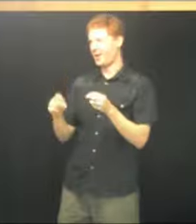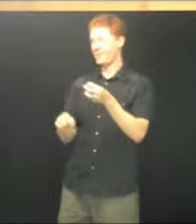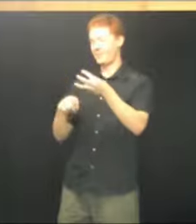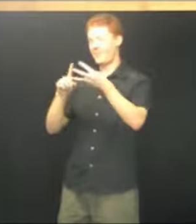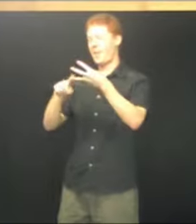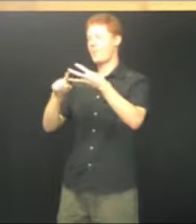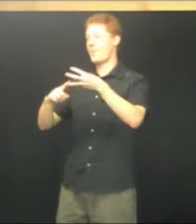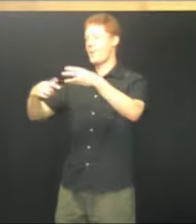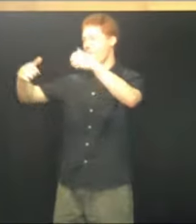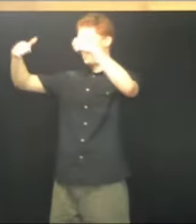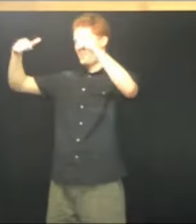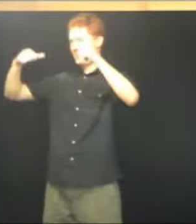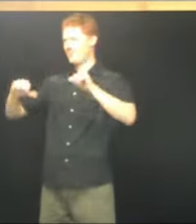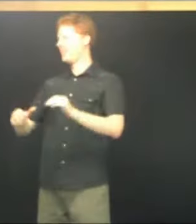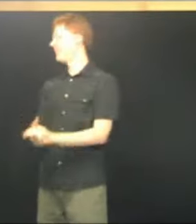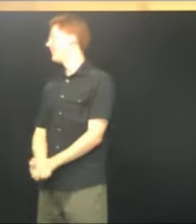my third point is